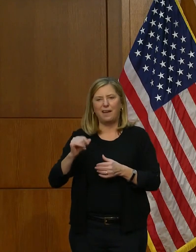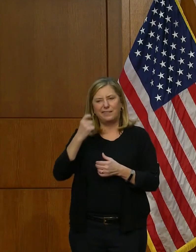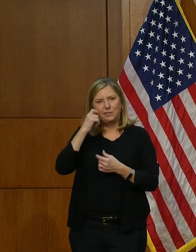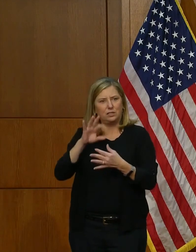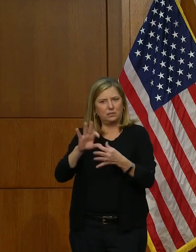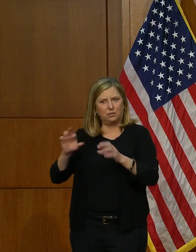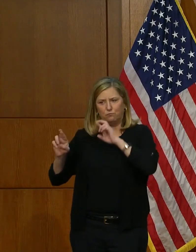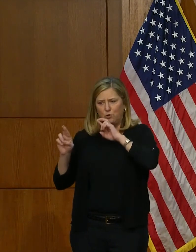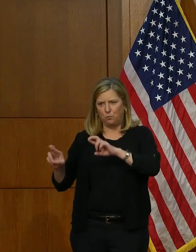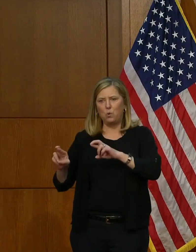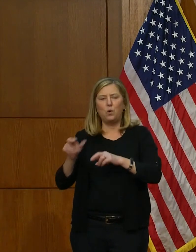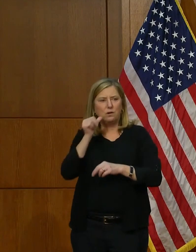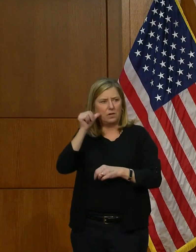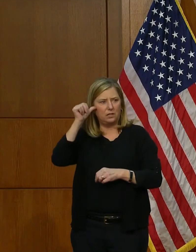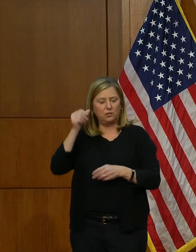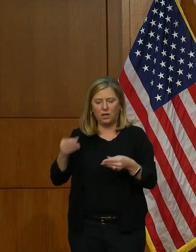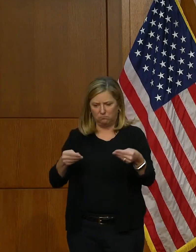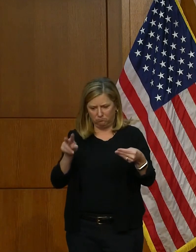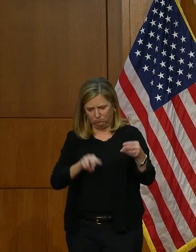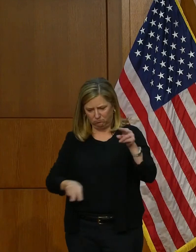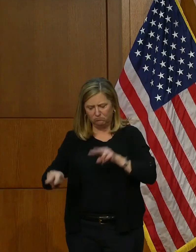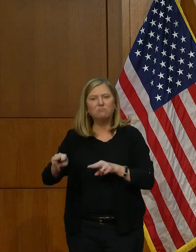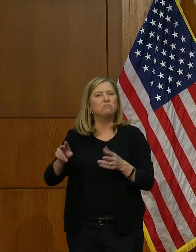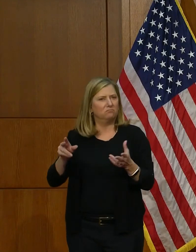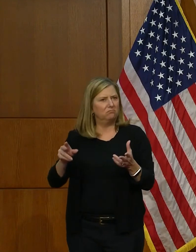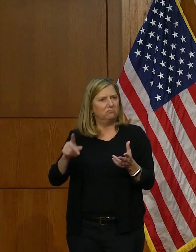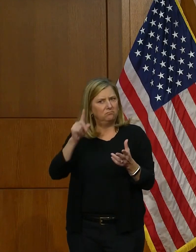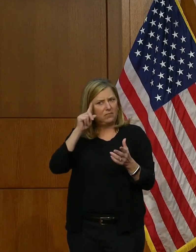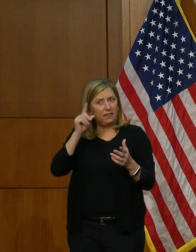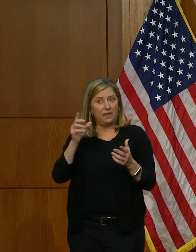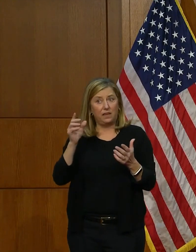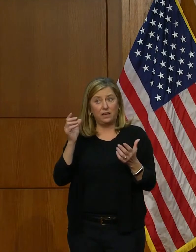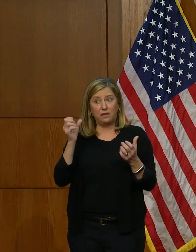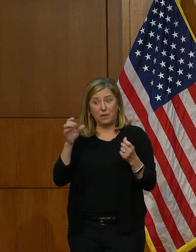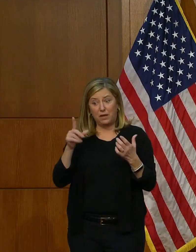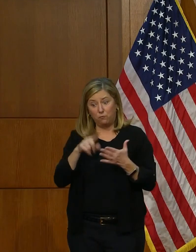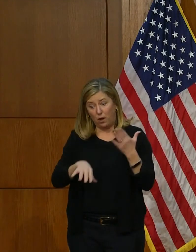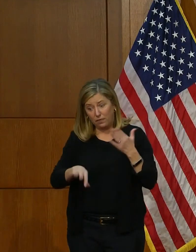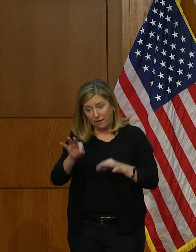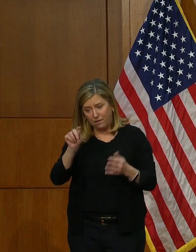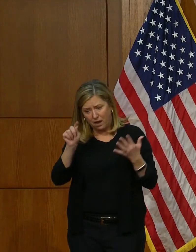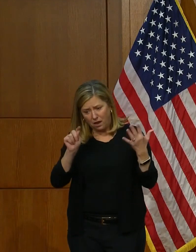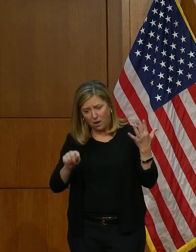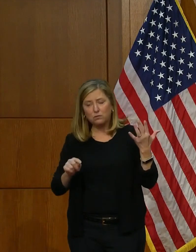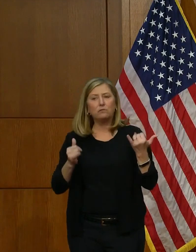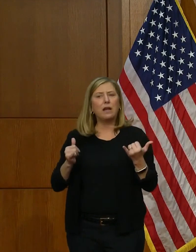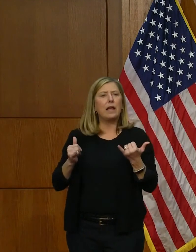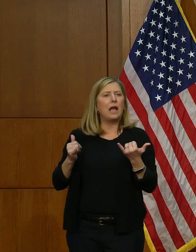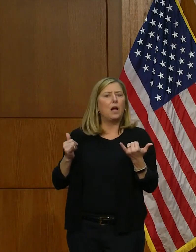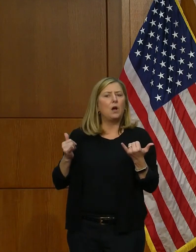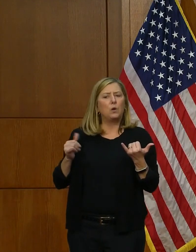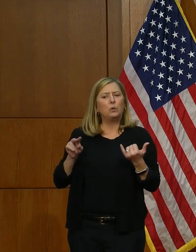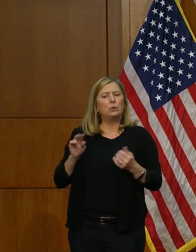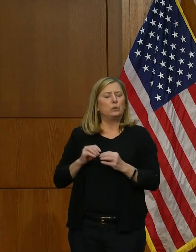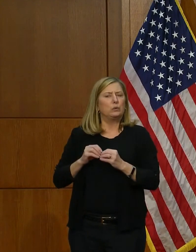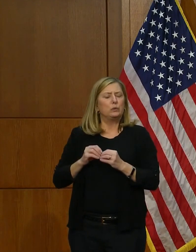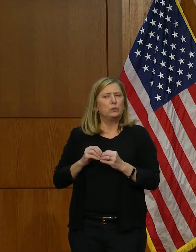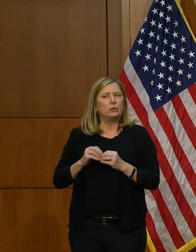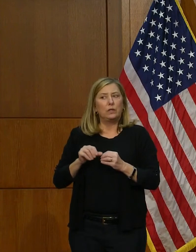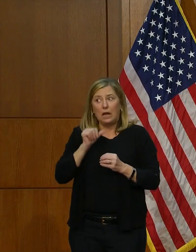AND THE INTERIM REPORT, WHICH CAME OUT YESTERDAY AND I HAVE REVIEWED THAT LAURA AND I THINK